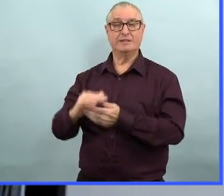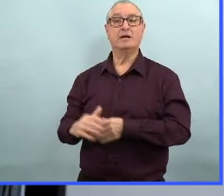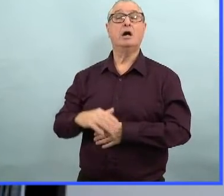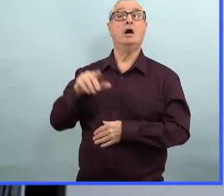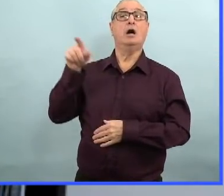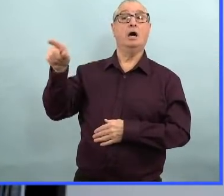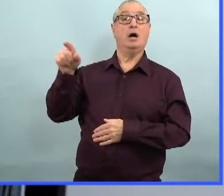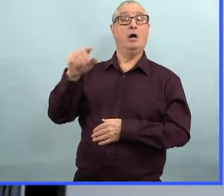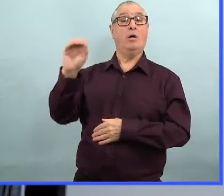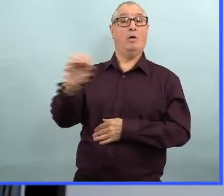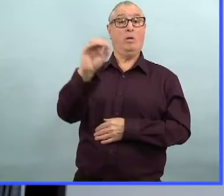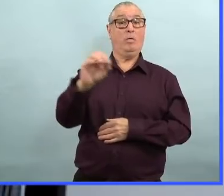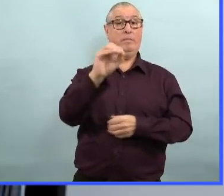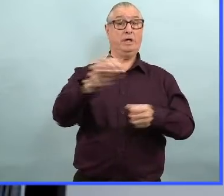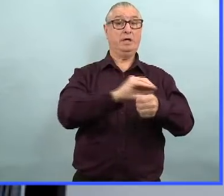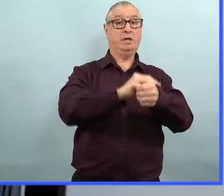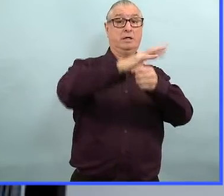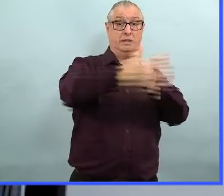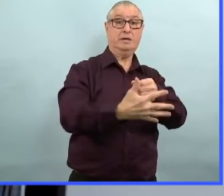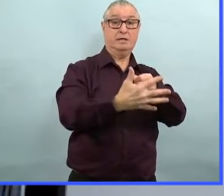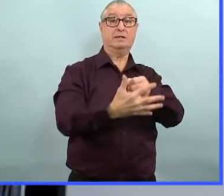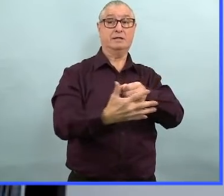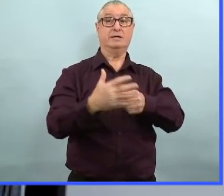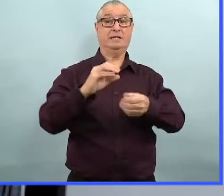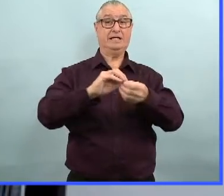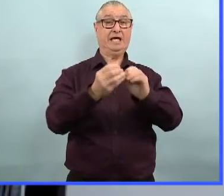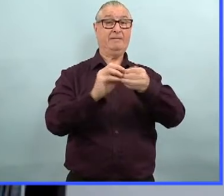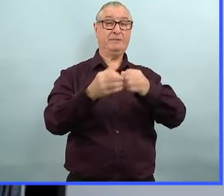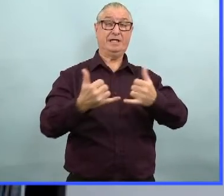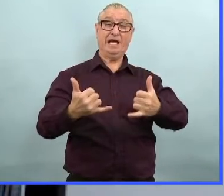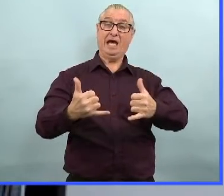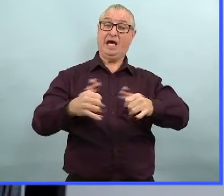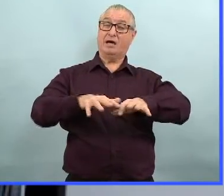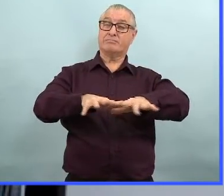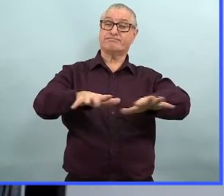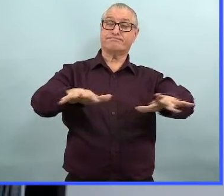is necessary to do everything we possibly can to protect protect the most vulnerable groups